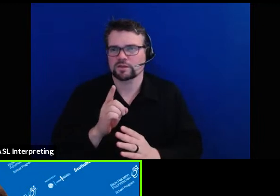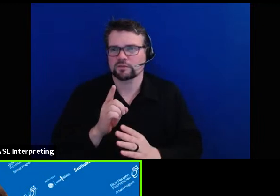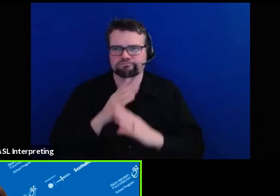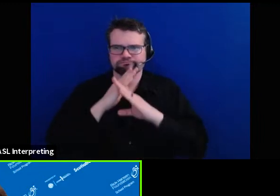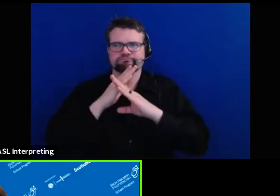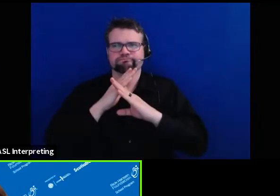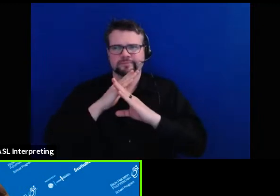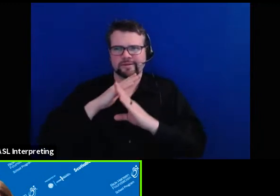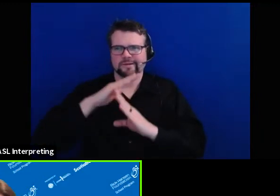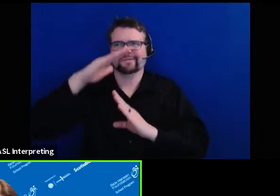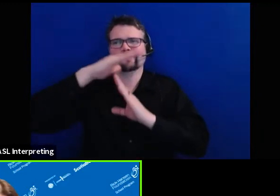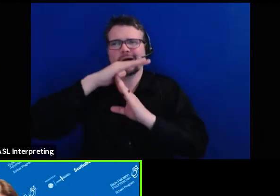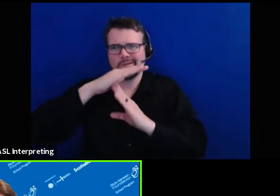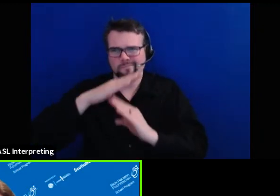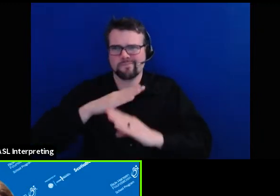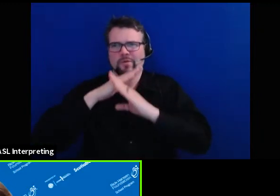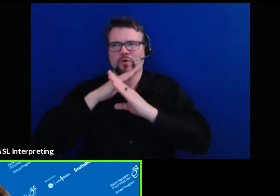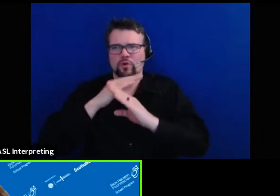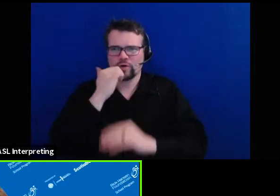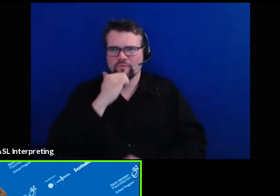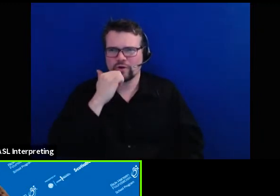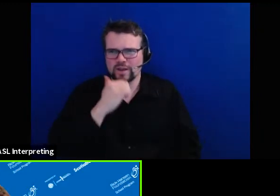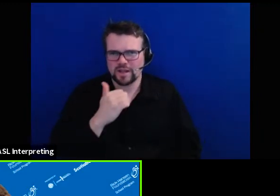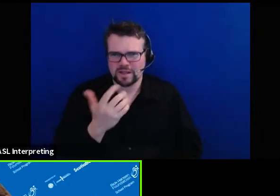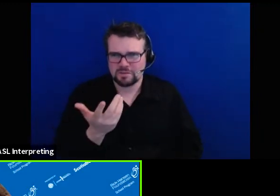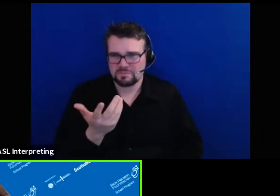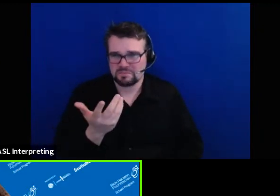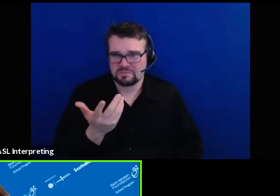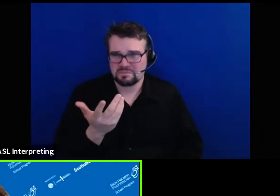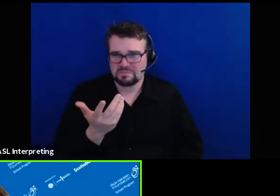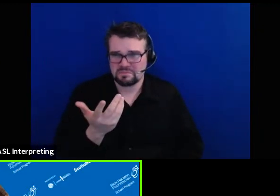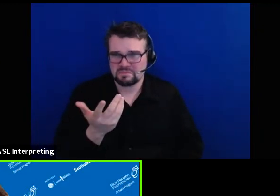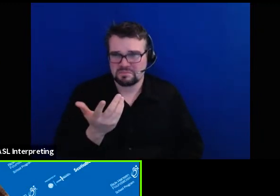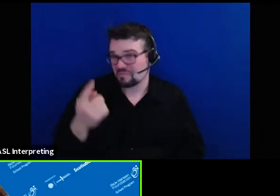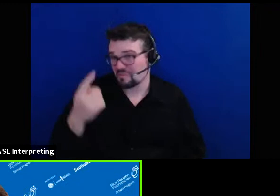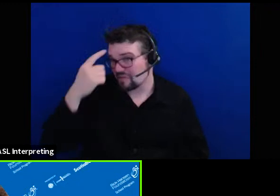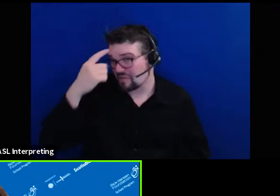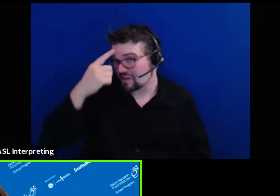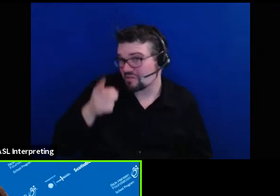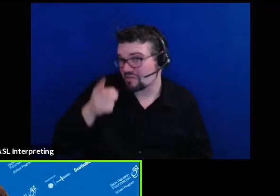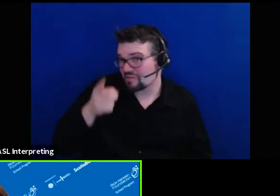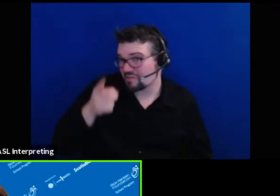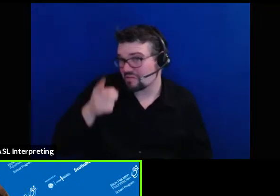AND MAYBE THAT'S A GOOD ONE, A GOOD SEGUE FROM OUR LAST COMMENT. JUST WHAT ARE SOME OF THOSE